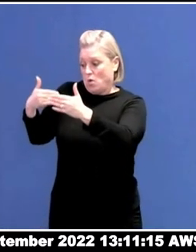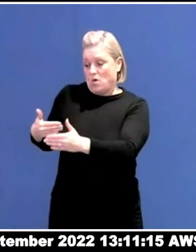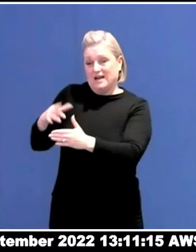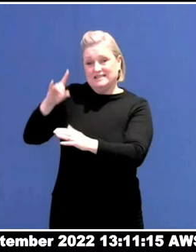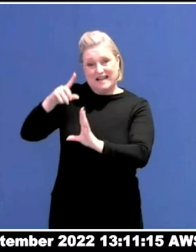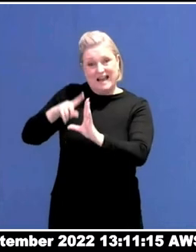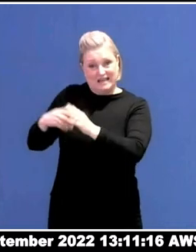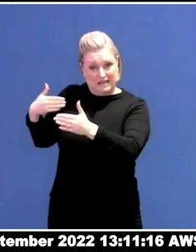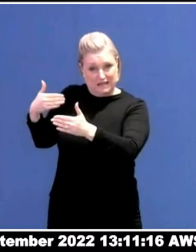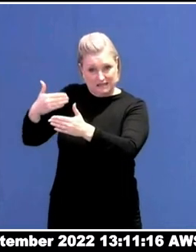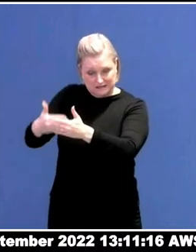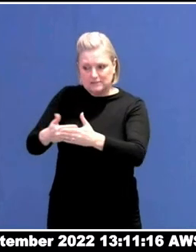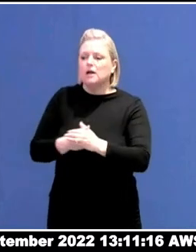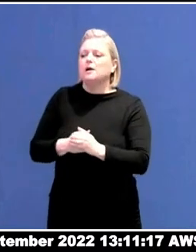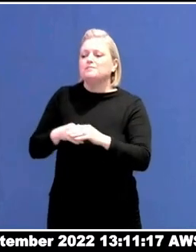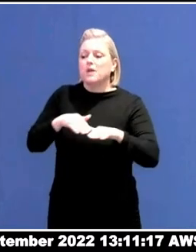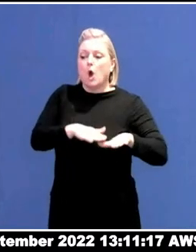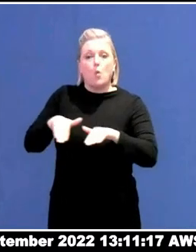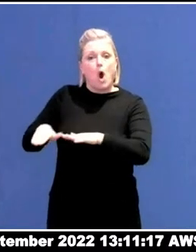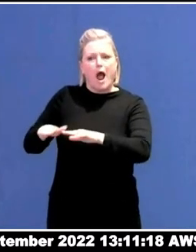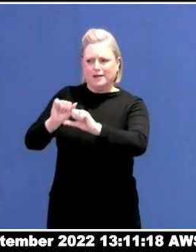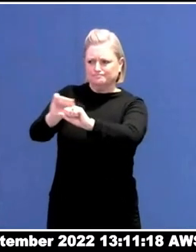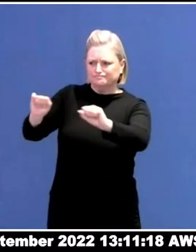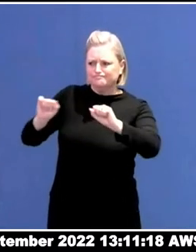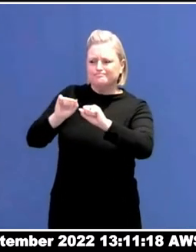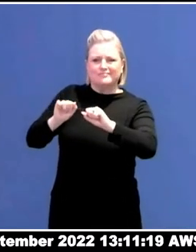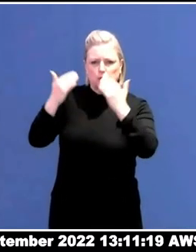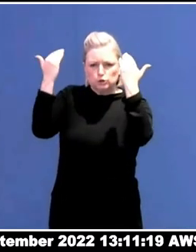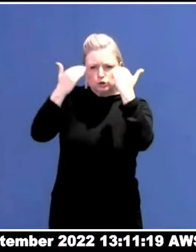the Hawaiian Youth Correctional Facility and judges and community and the University of